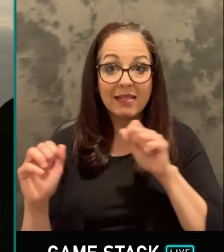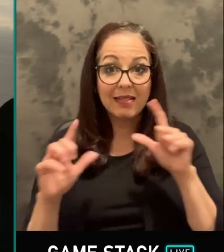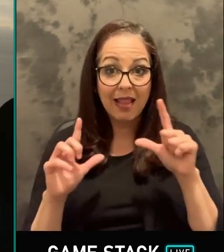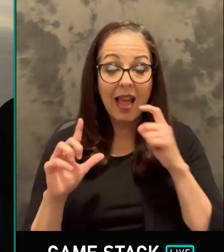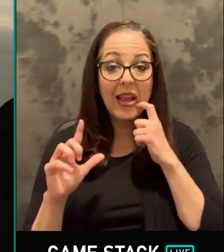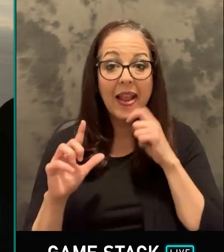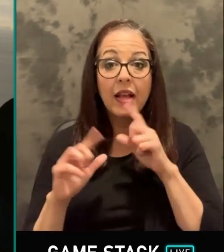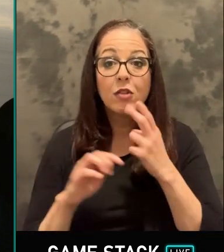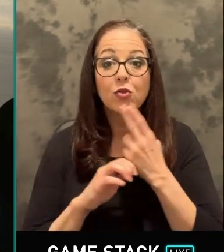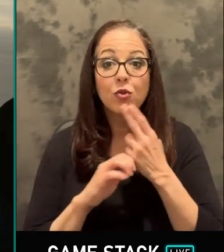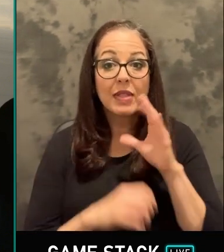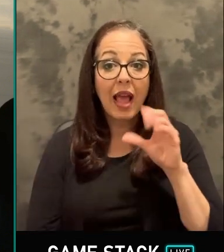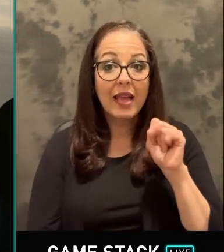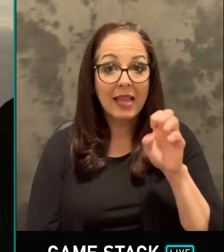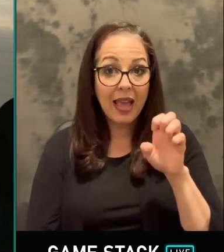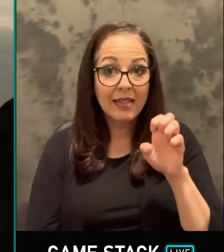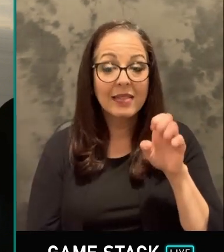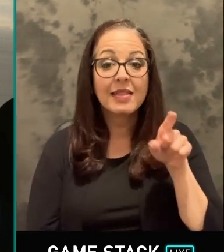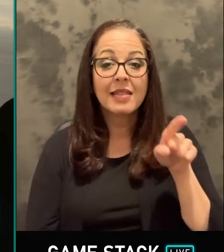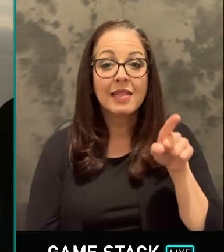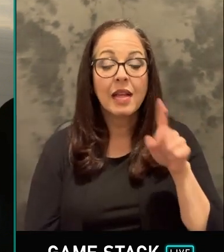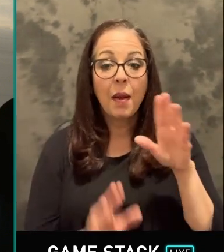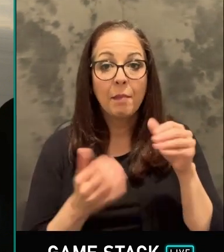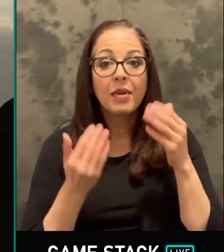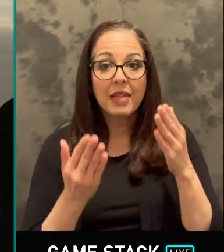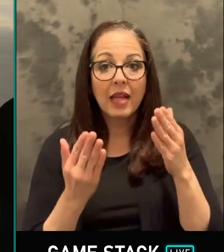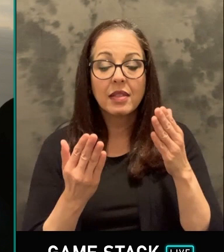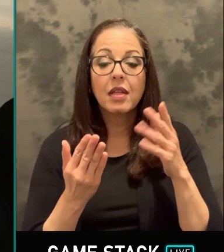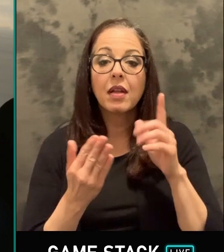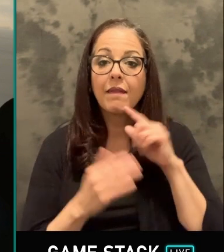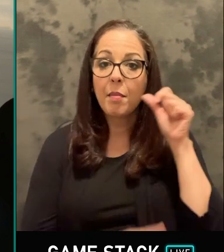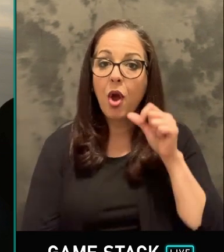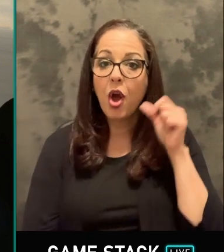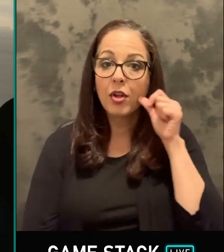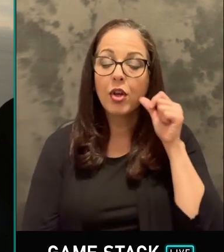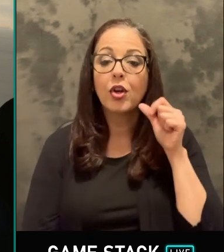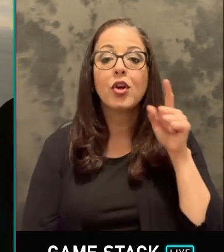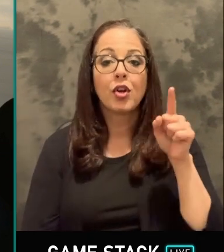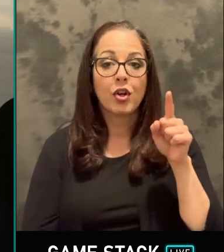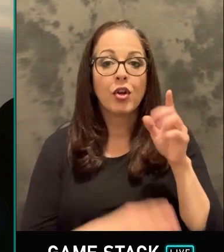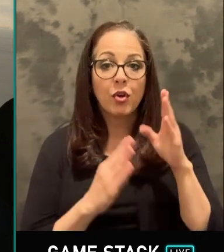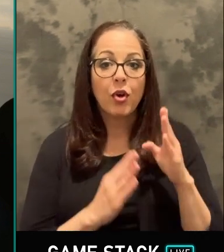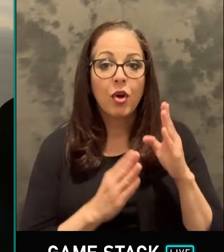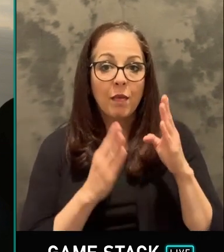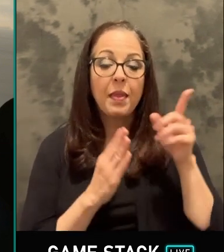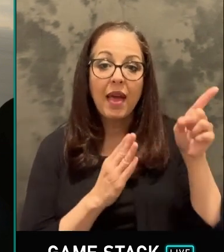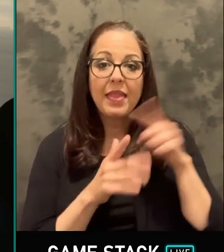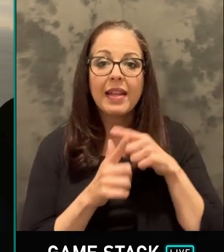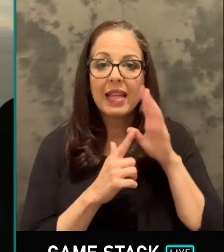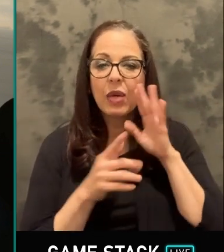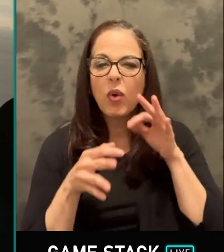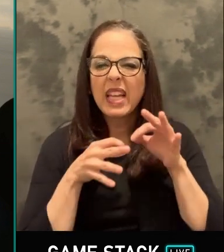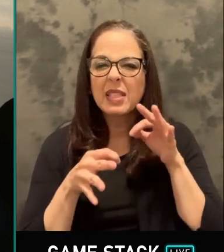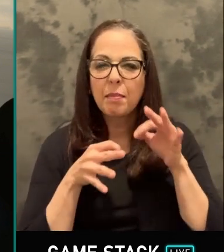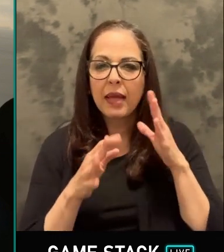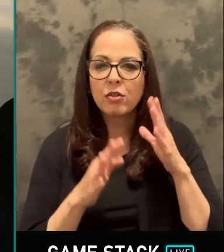Piters, our Audio Director at Asobo and it will explain you what was the process that led us to